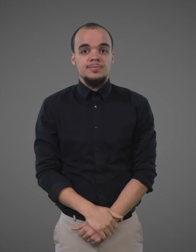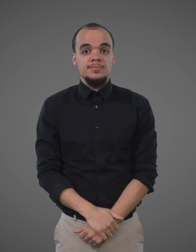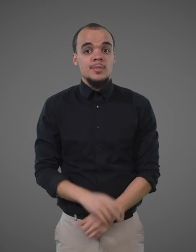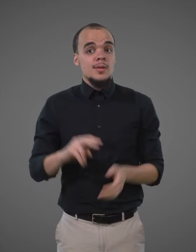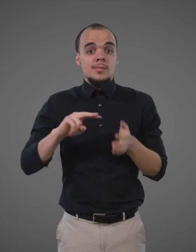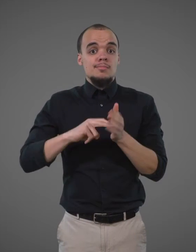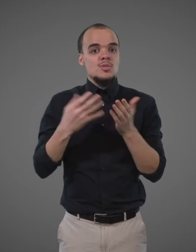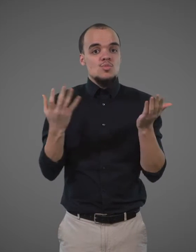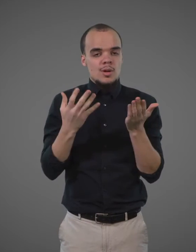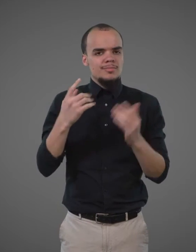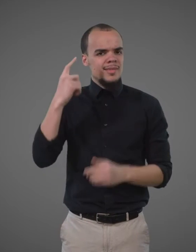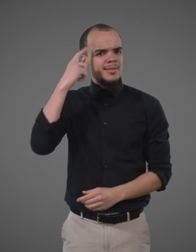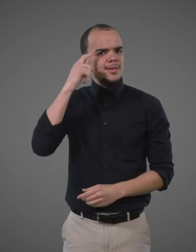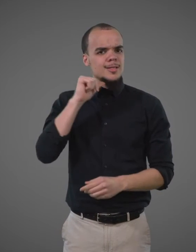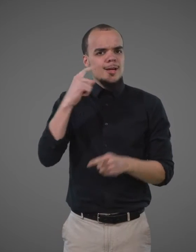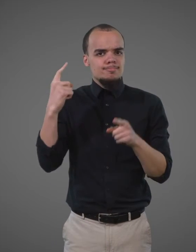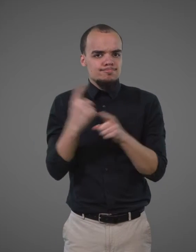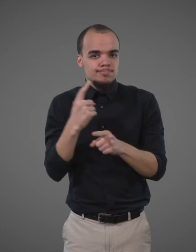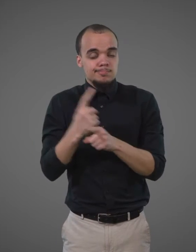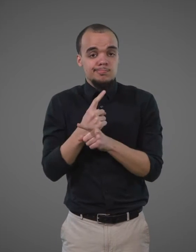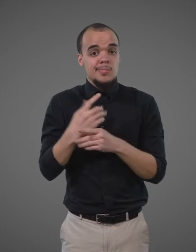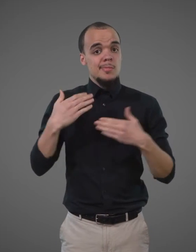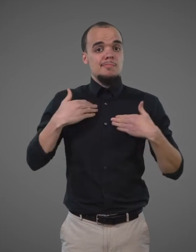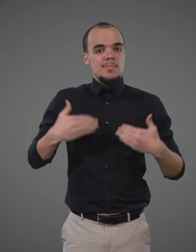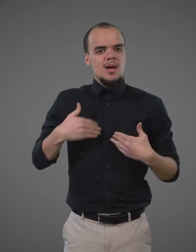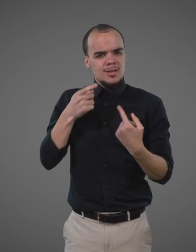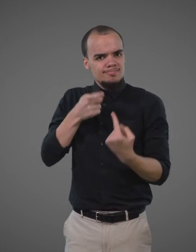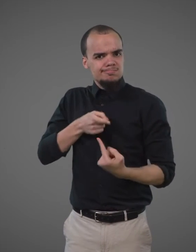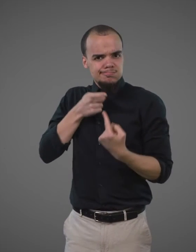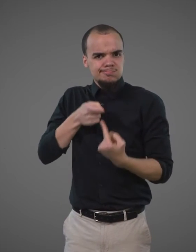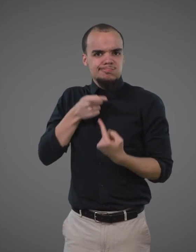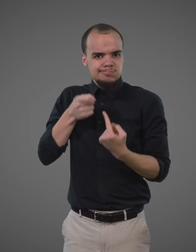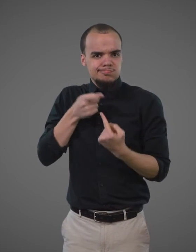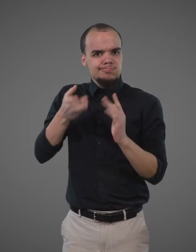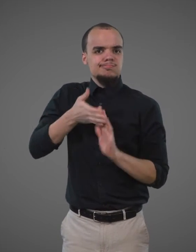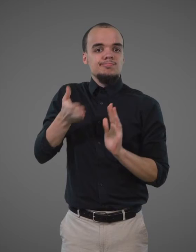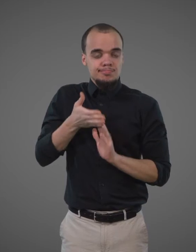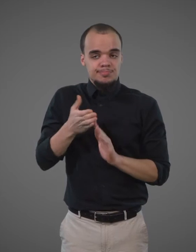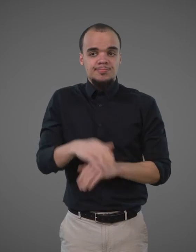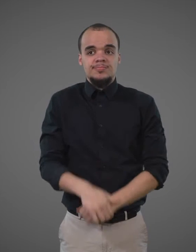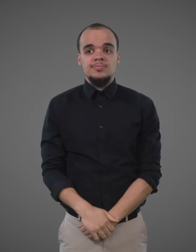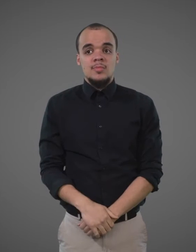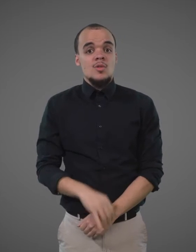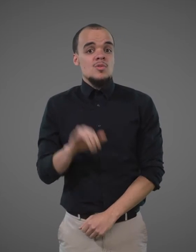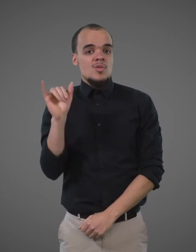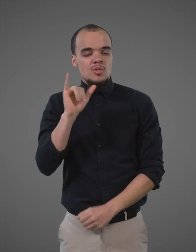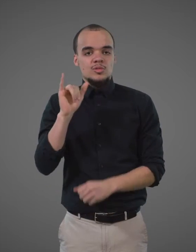Your thinking may not be right, and your body struggles with the alcohol.